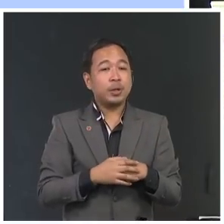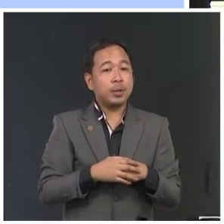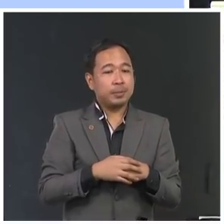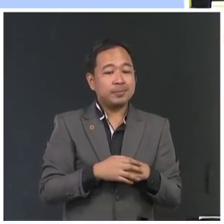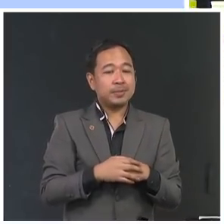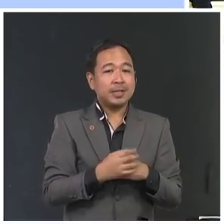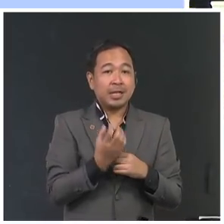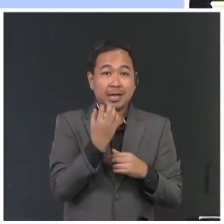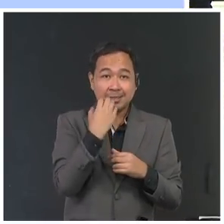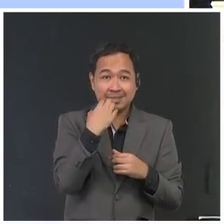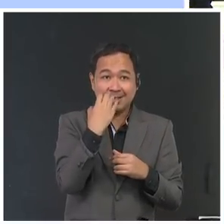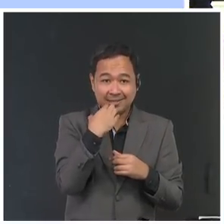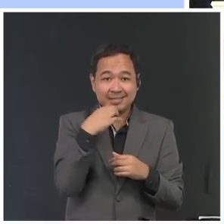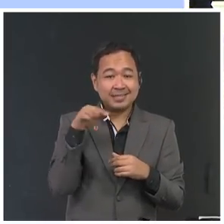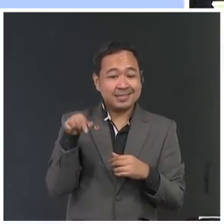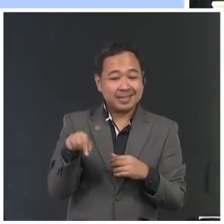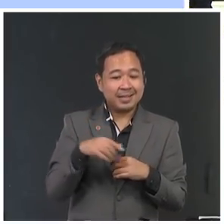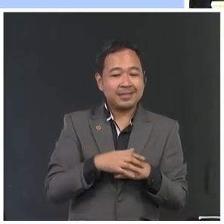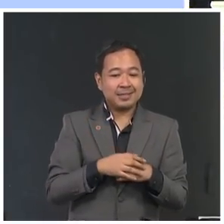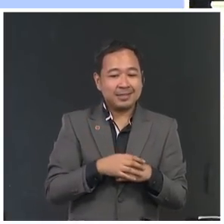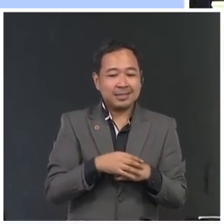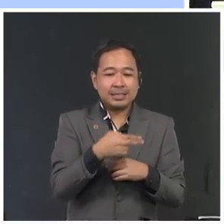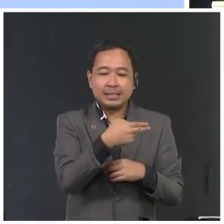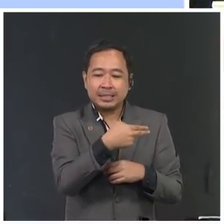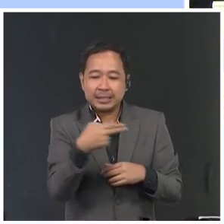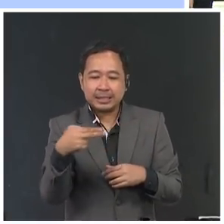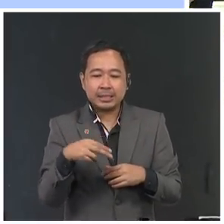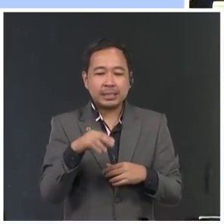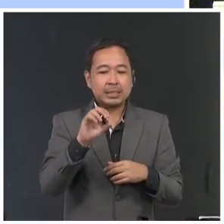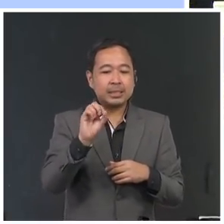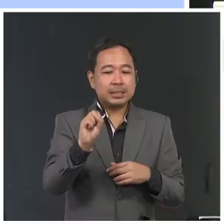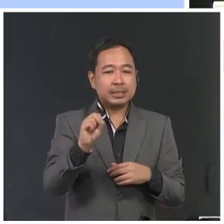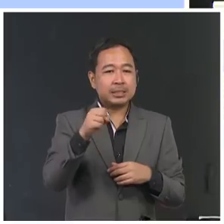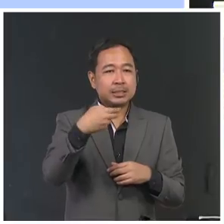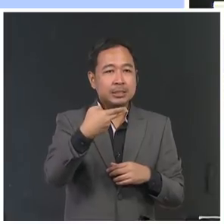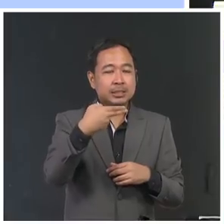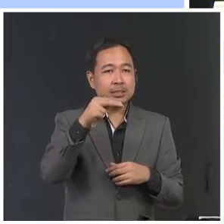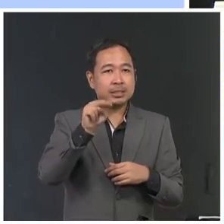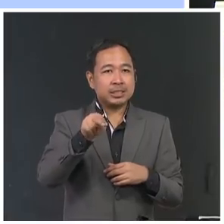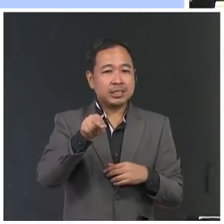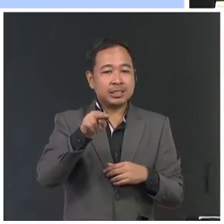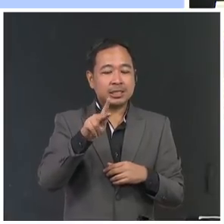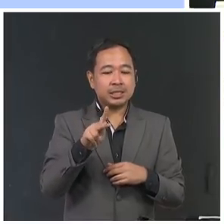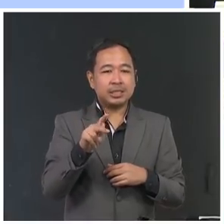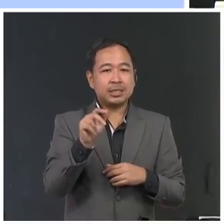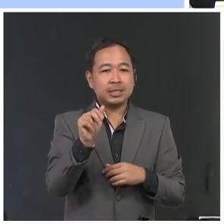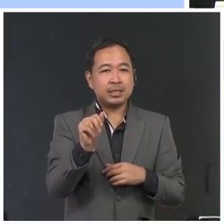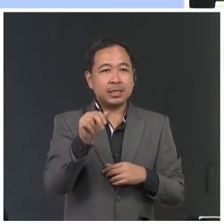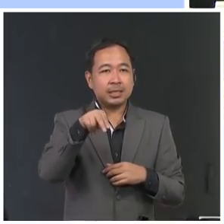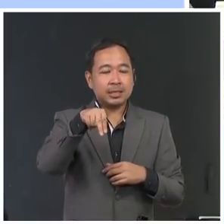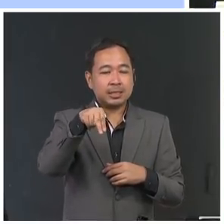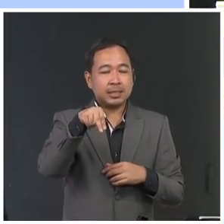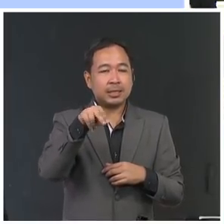visit this mountain, and Tottori is famous for their sand dunes. There are many tourist landmarks.